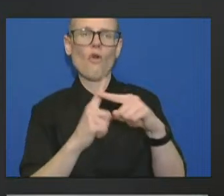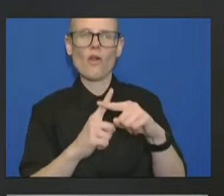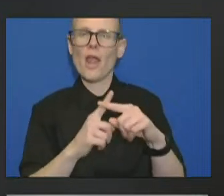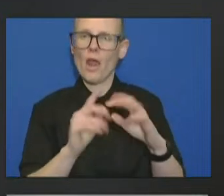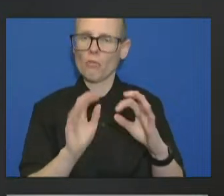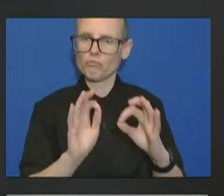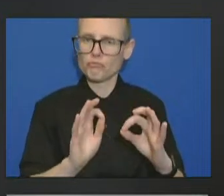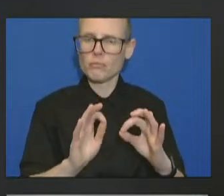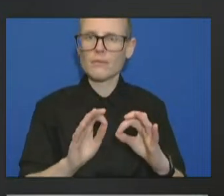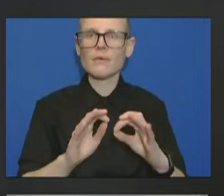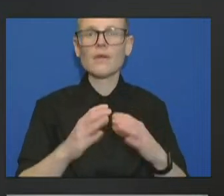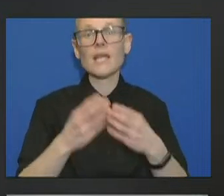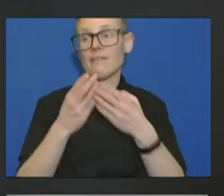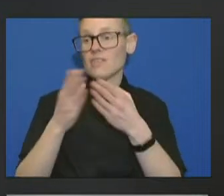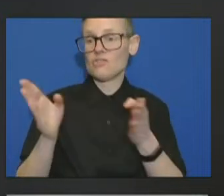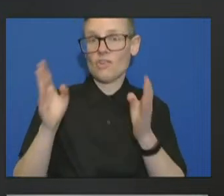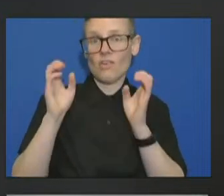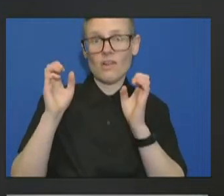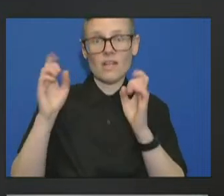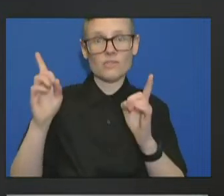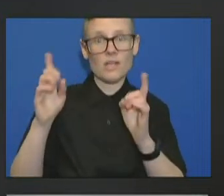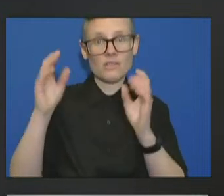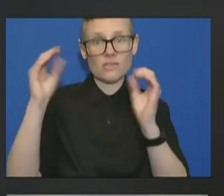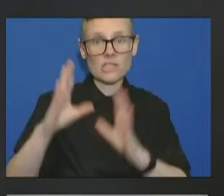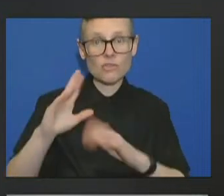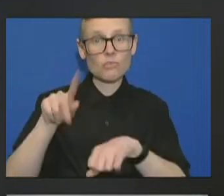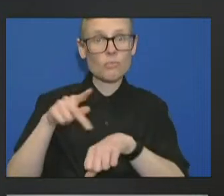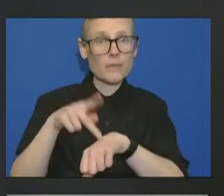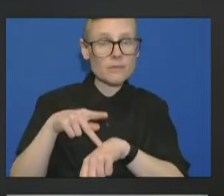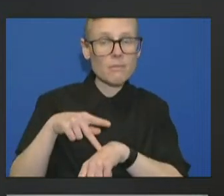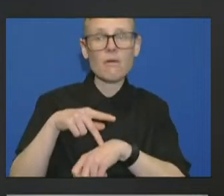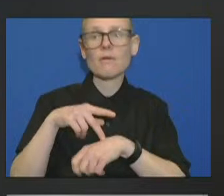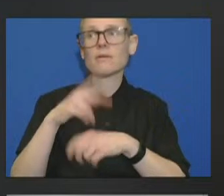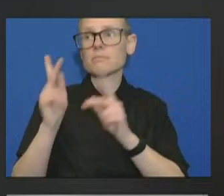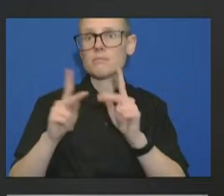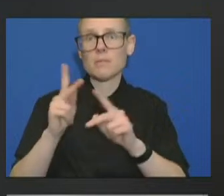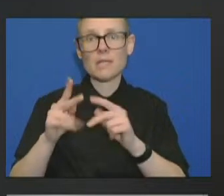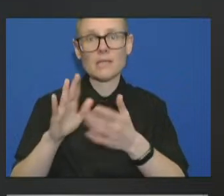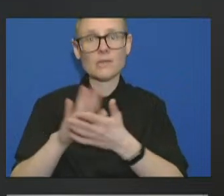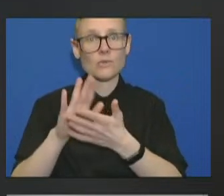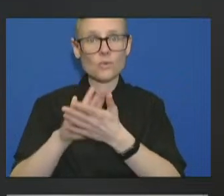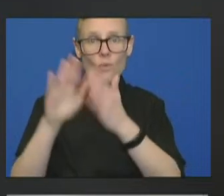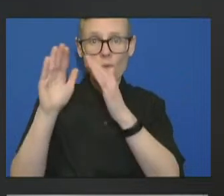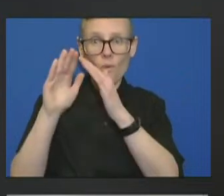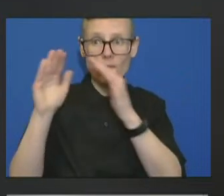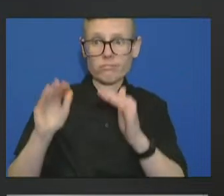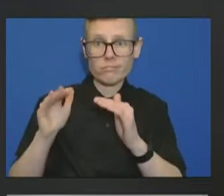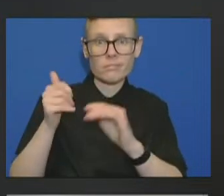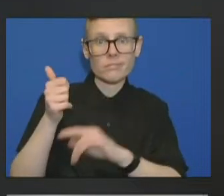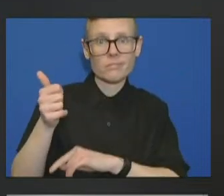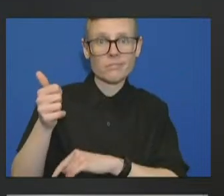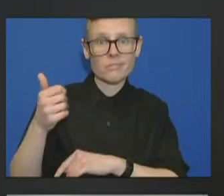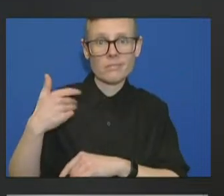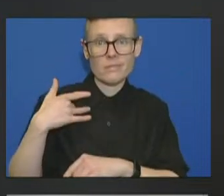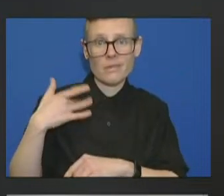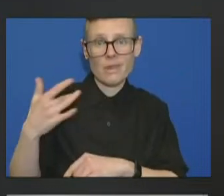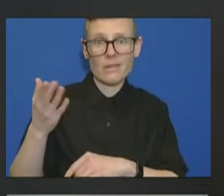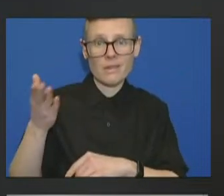we were less off the mark. Even general education teachers and